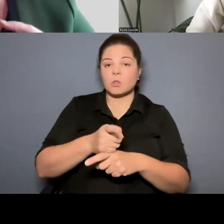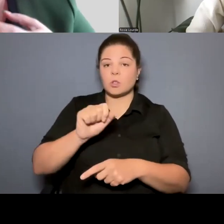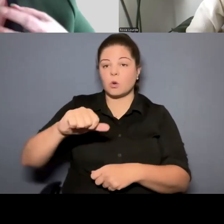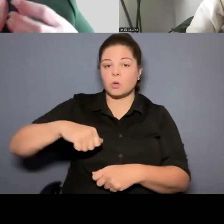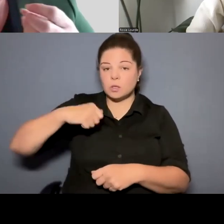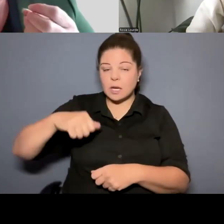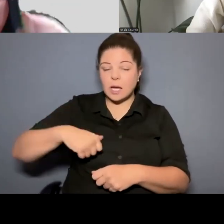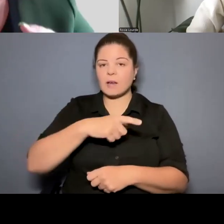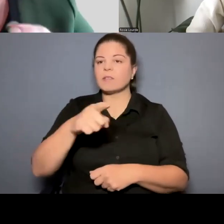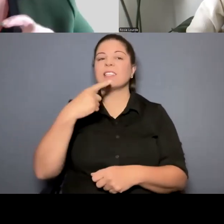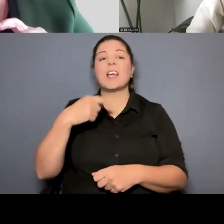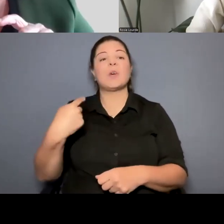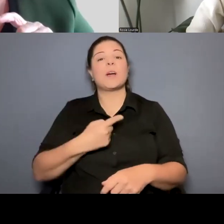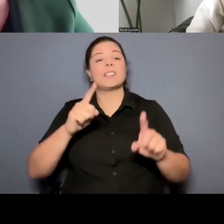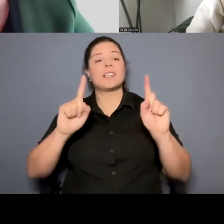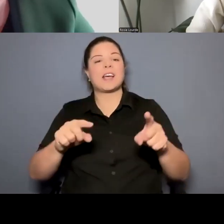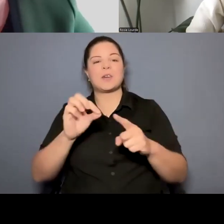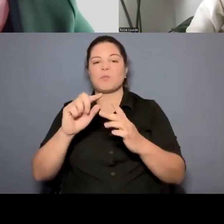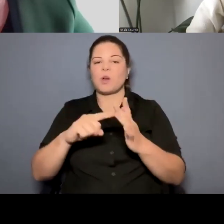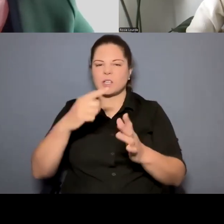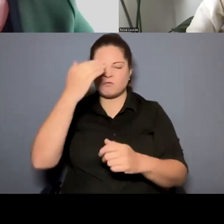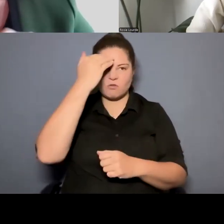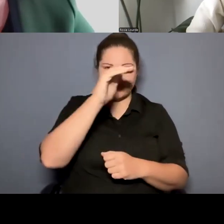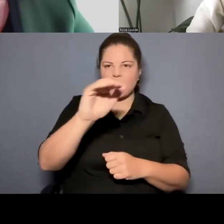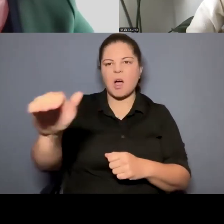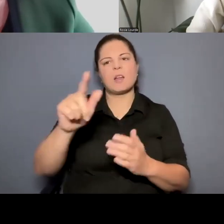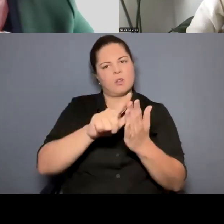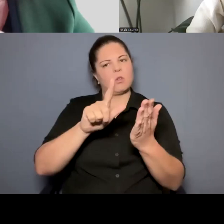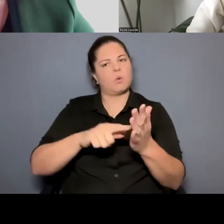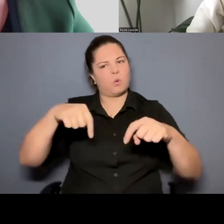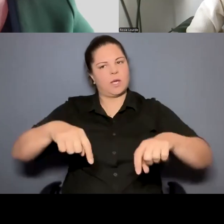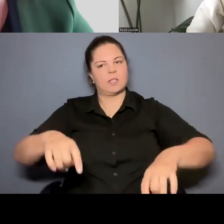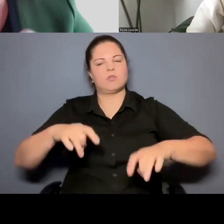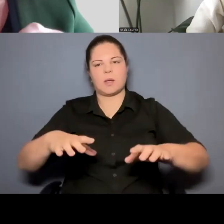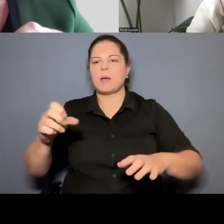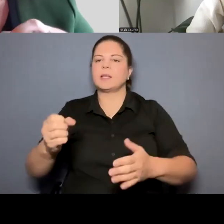project, just reminding, it's law in Australia to be safe and respectful but more than that,